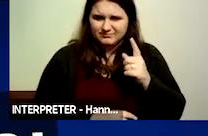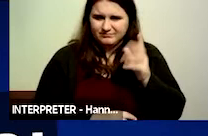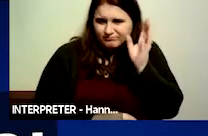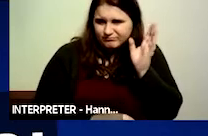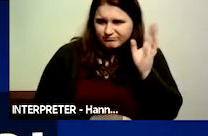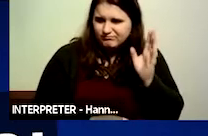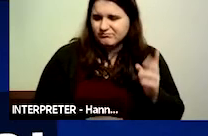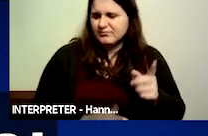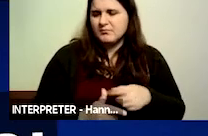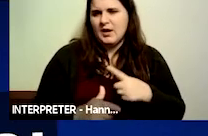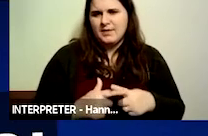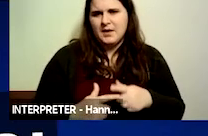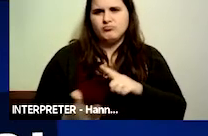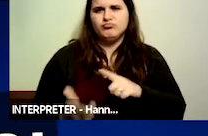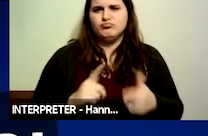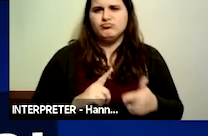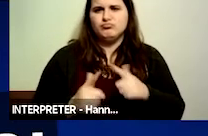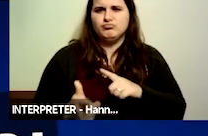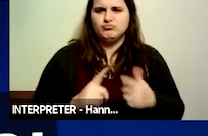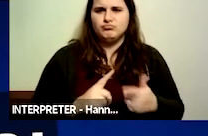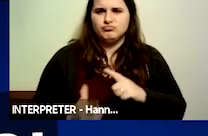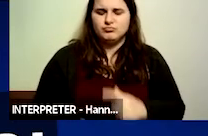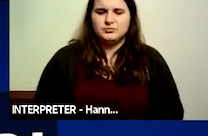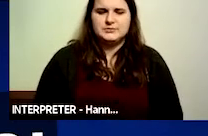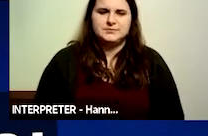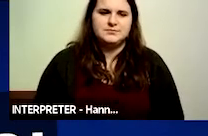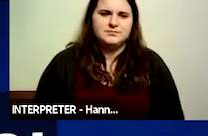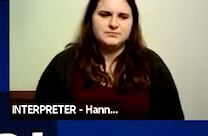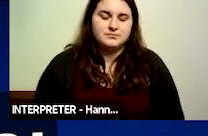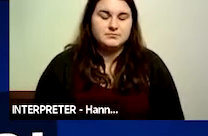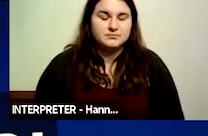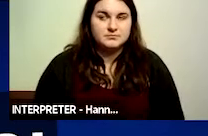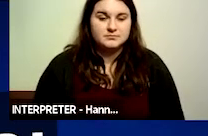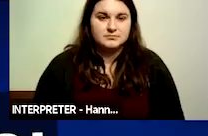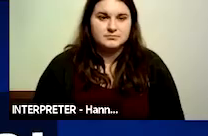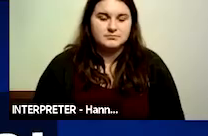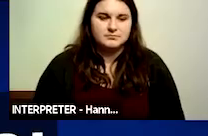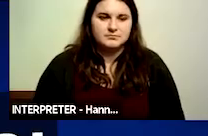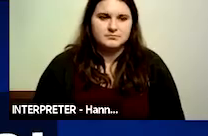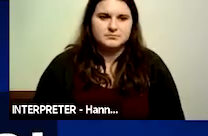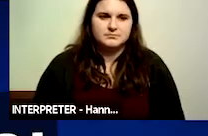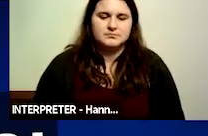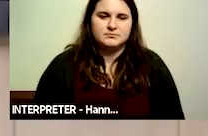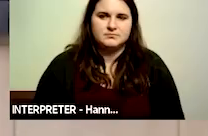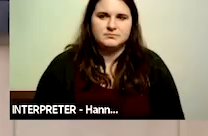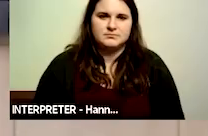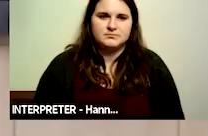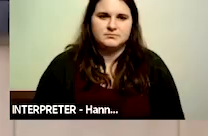and stuff as well. Well, let me go ahead and get started here while it's still showing up. Ben Woelk: So,